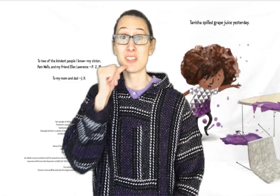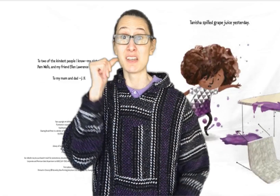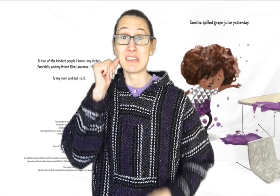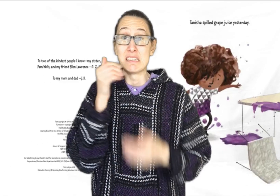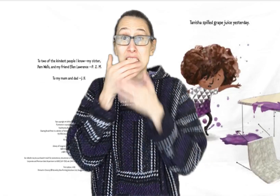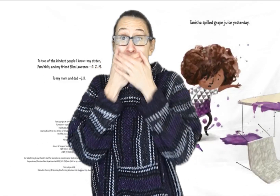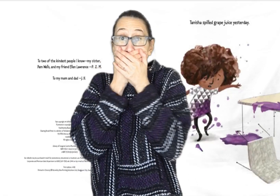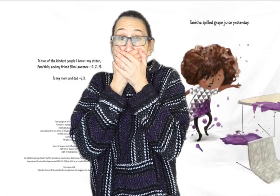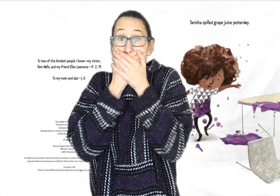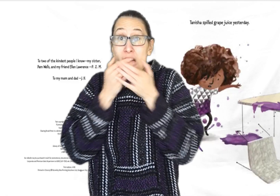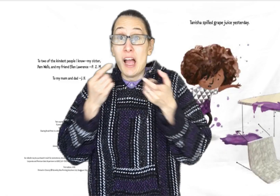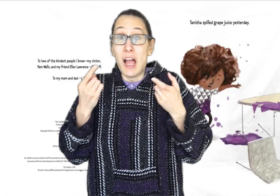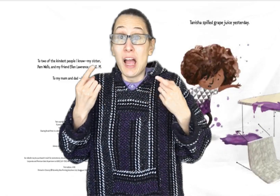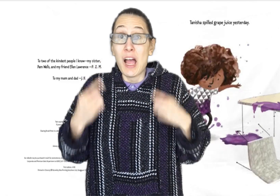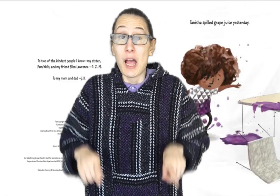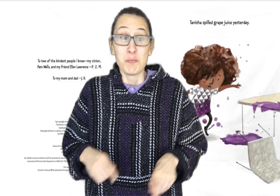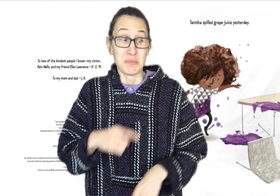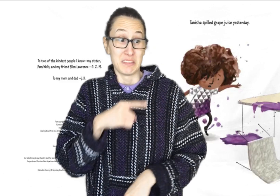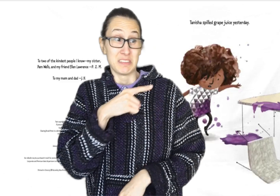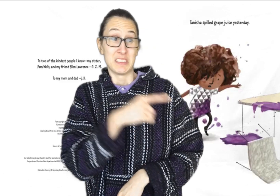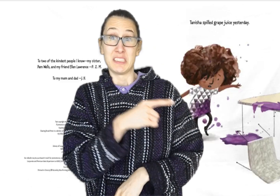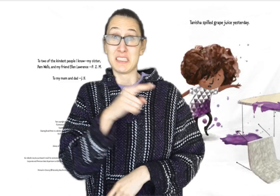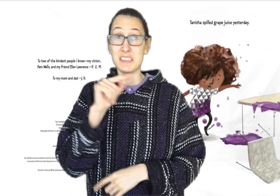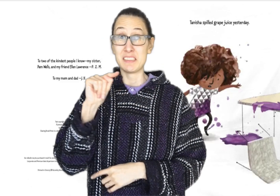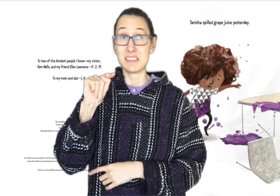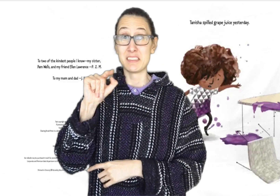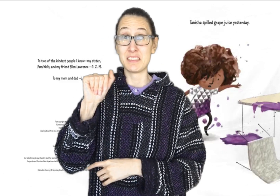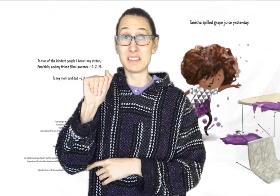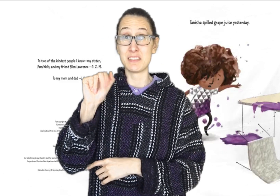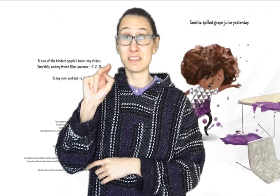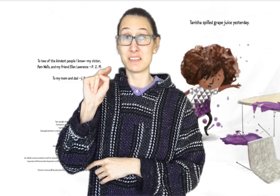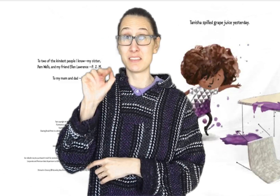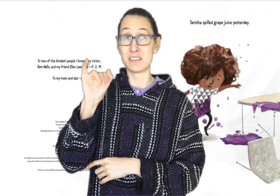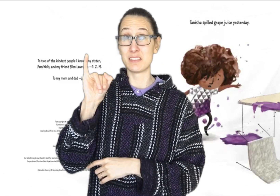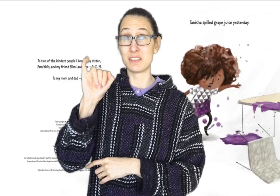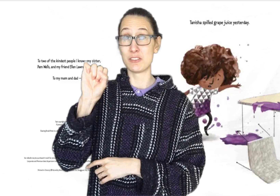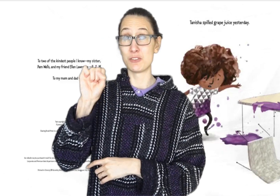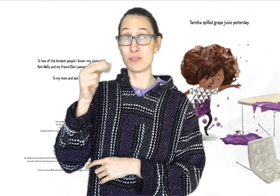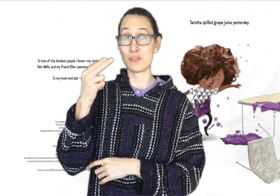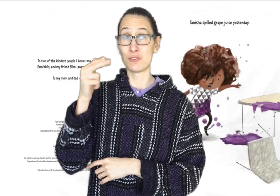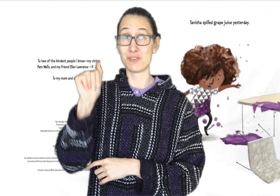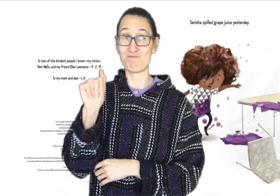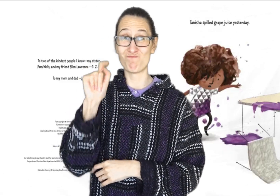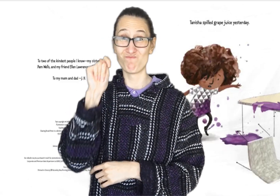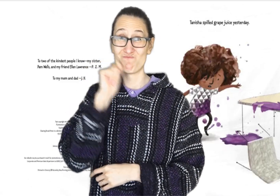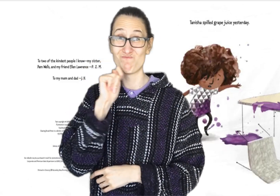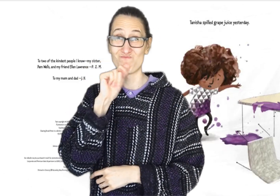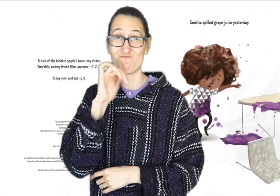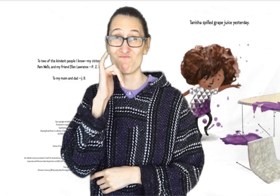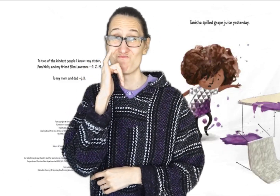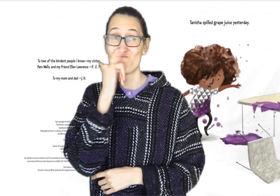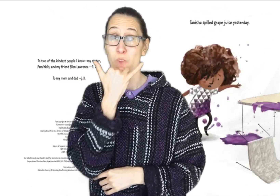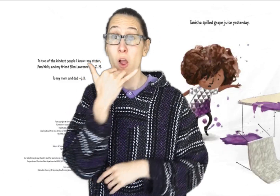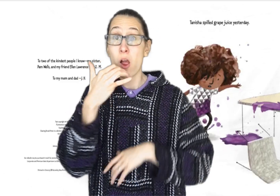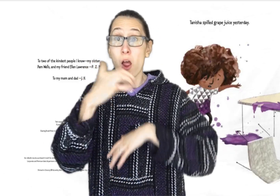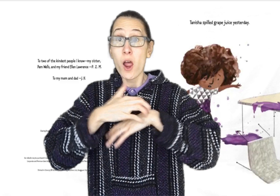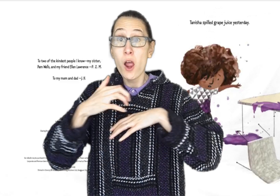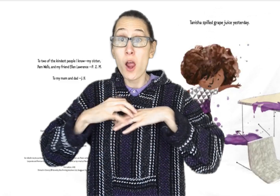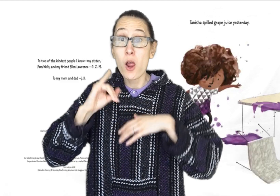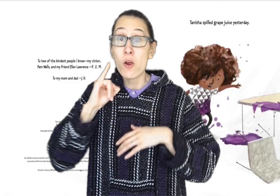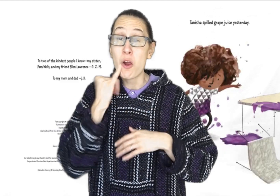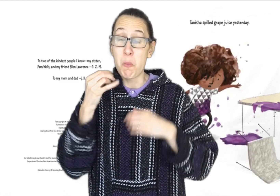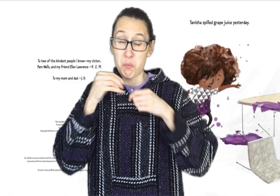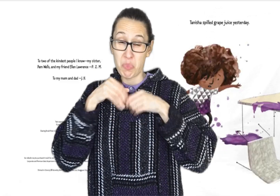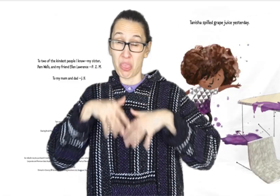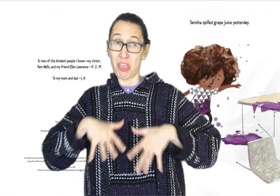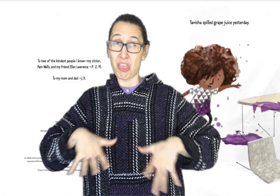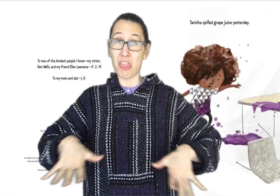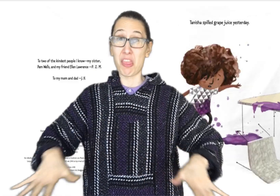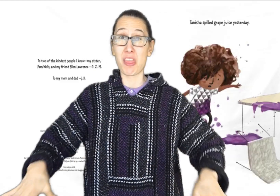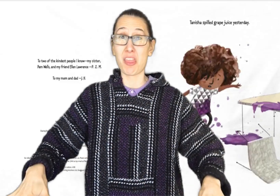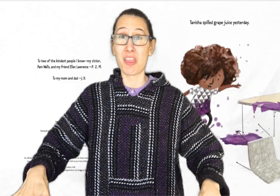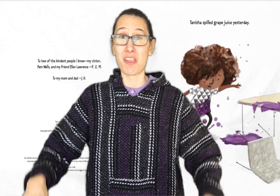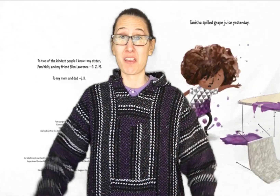Tanisha spilled grape juice yesterday. All over her new dress